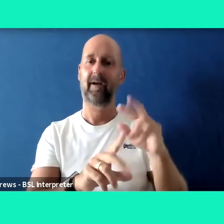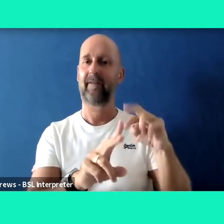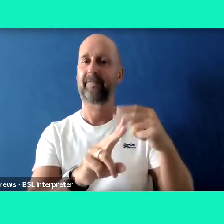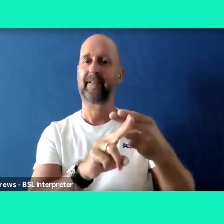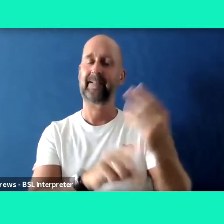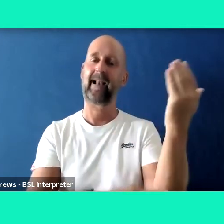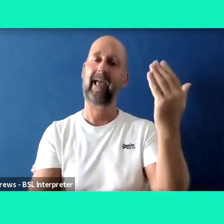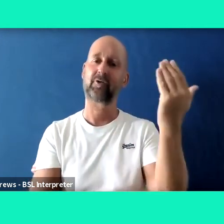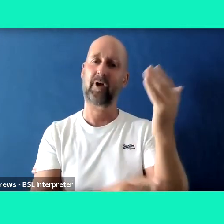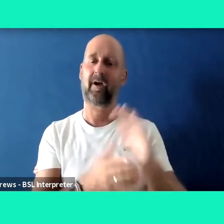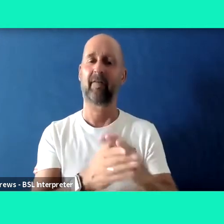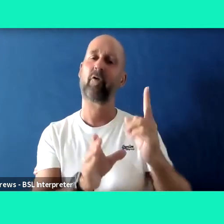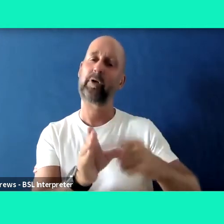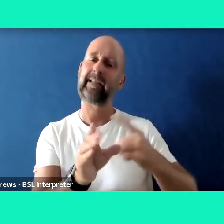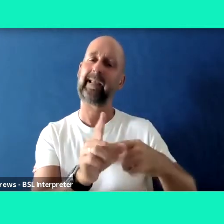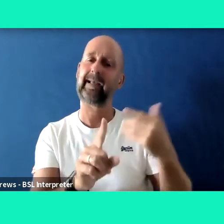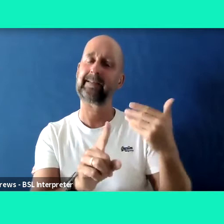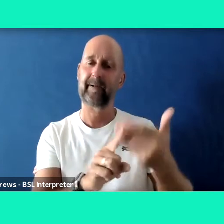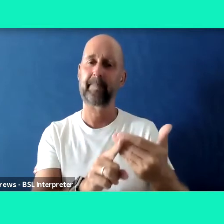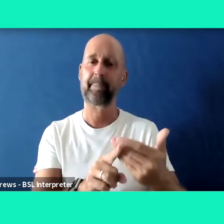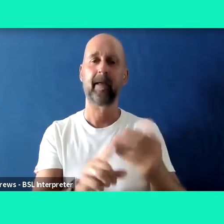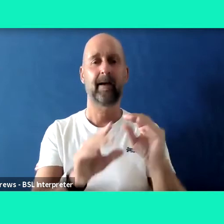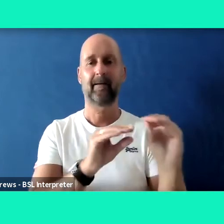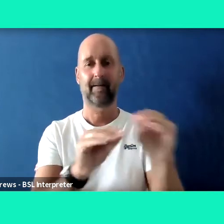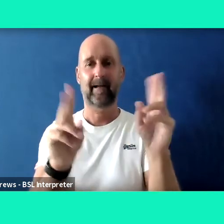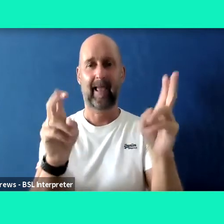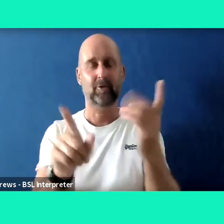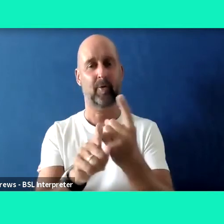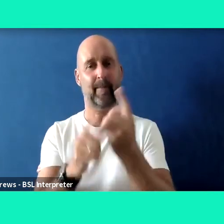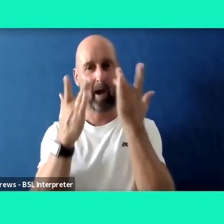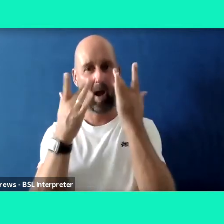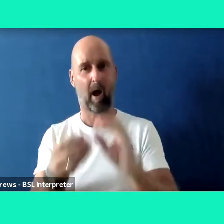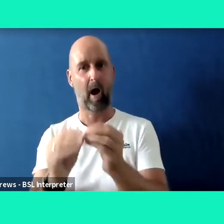for a few years. I deliver lectures about my artwork, which I enjoy doing because it gives